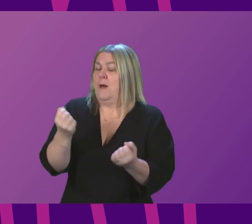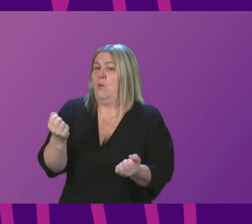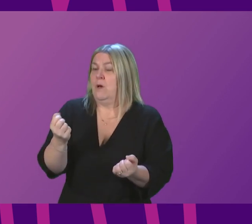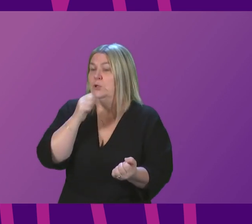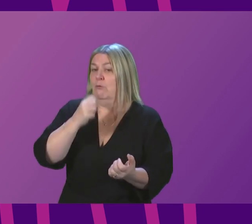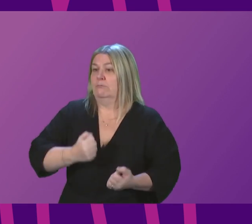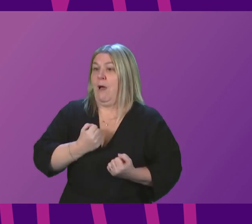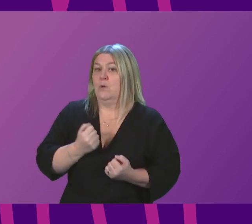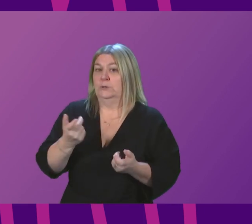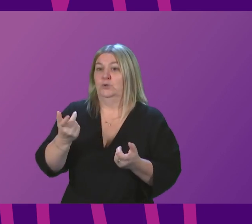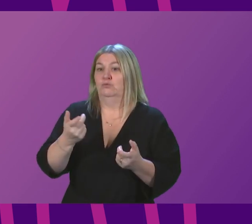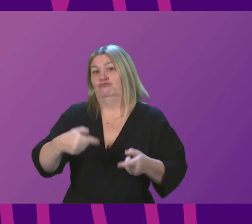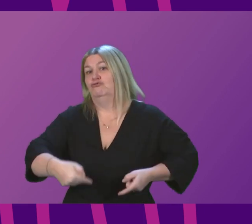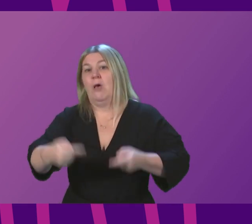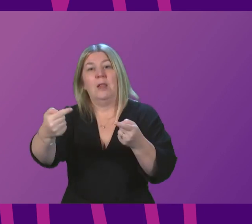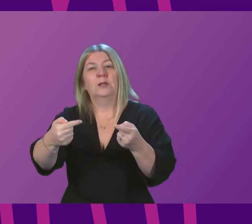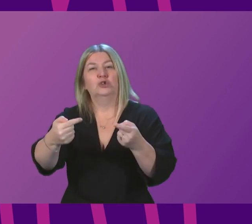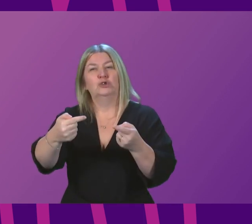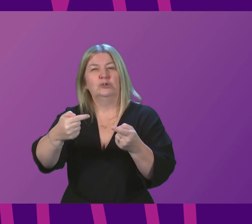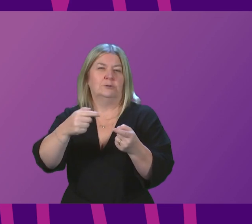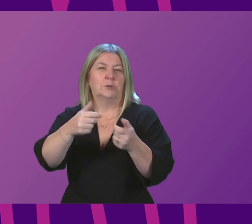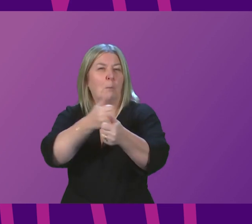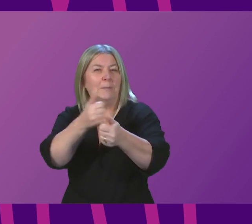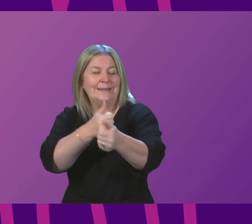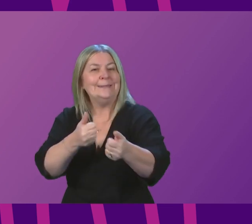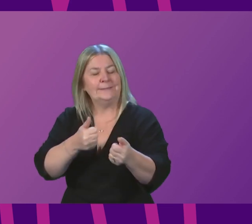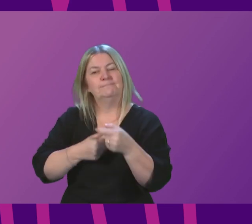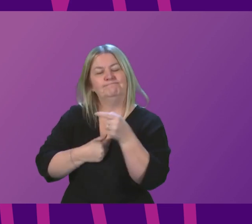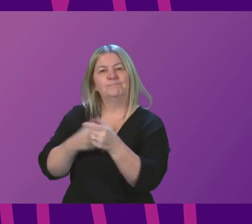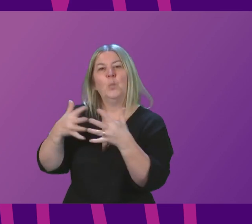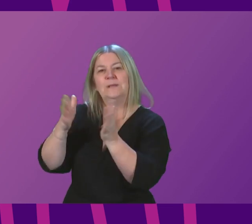We have written to the United Kingdom Government calling for urgent action to support such households.